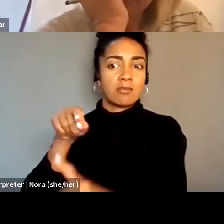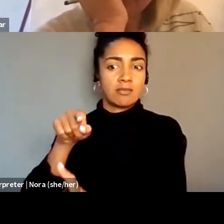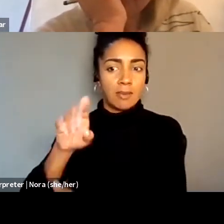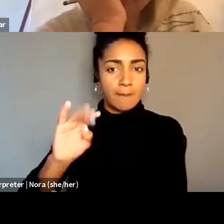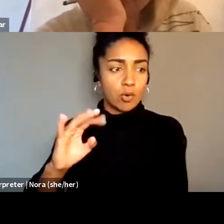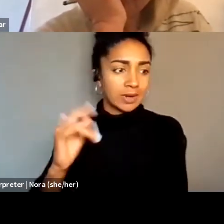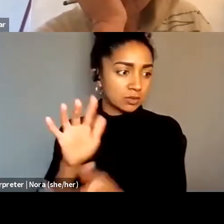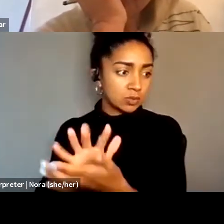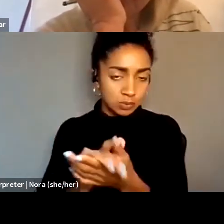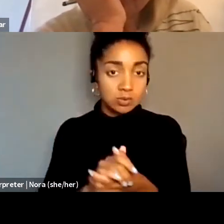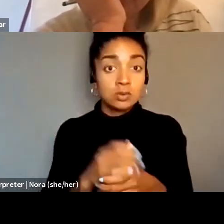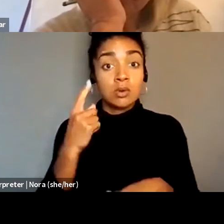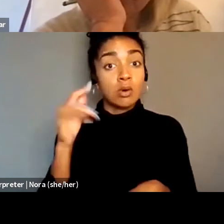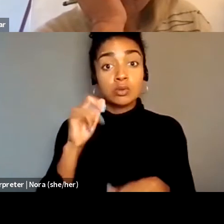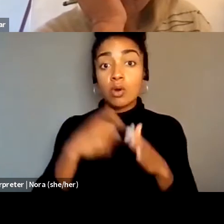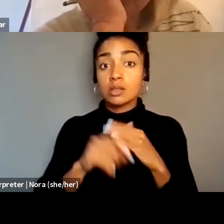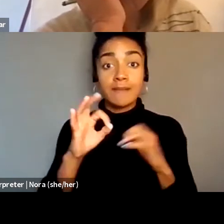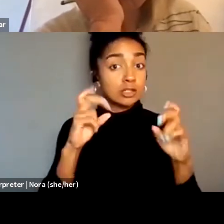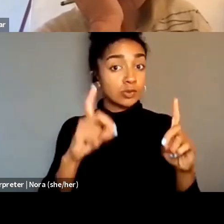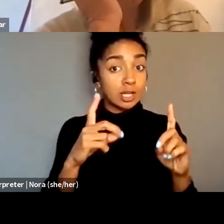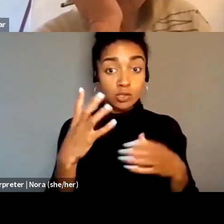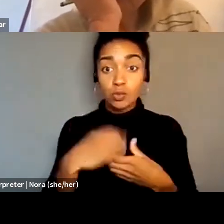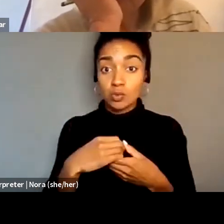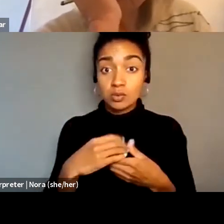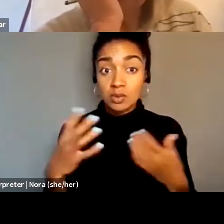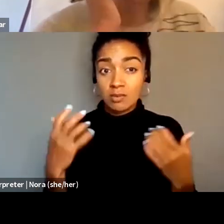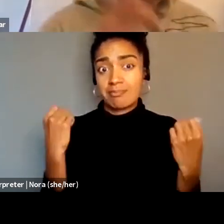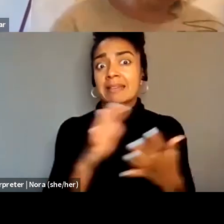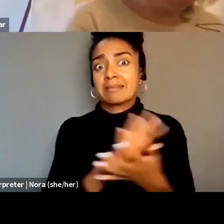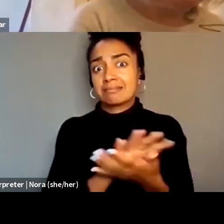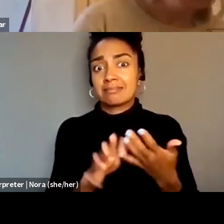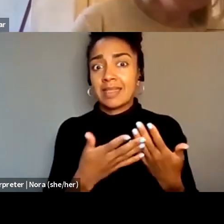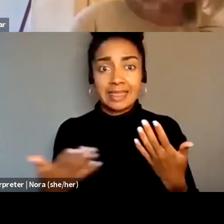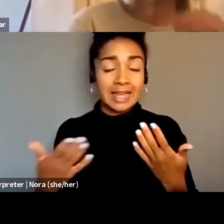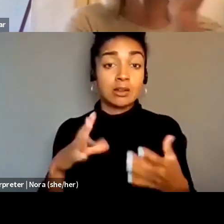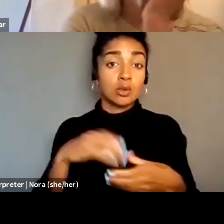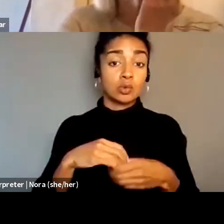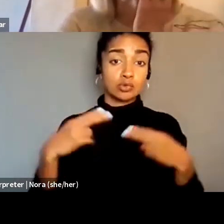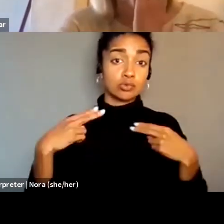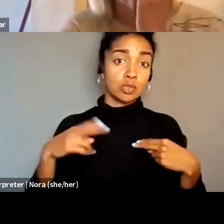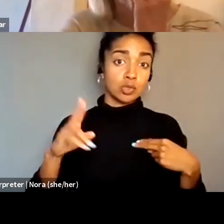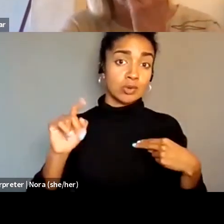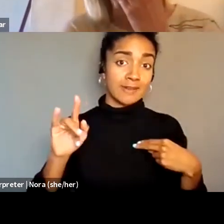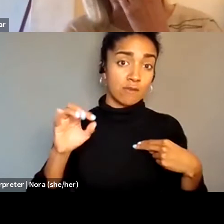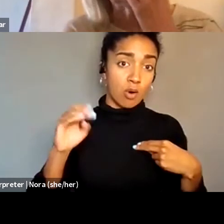cost of education that includes a lot of other things — they include uniform, they include teaching and learning materials, and all those